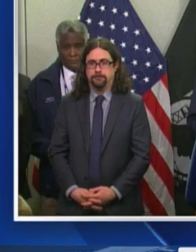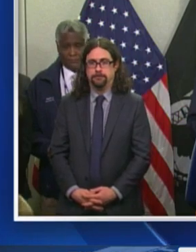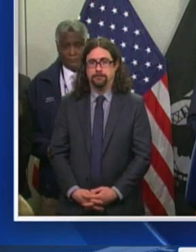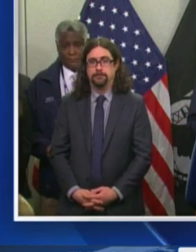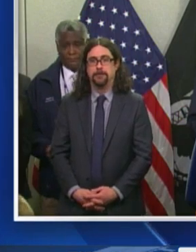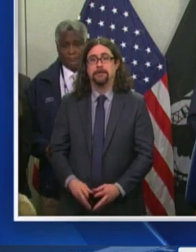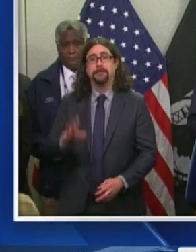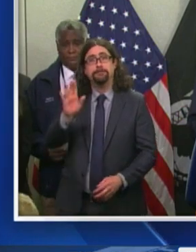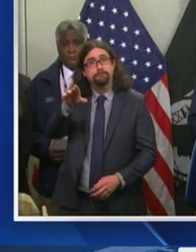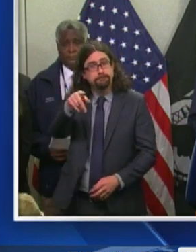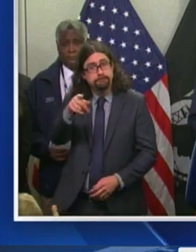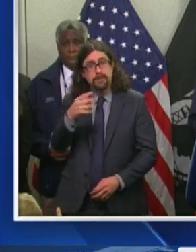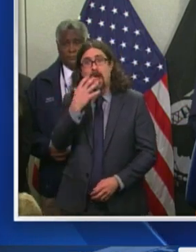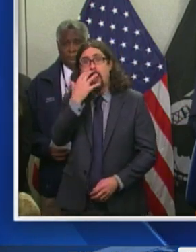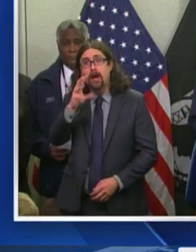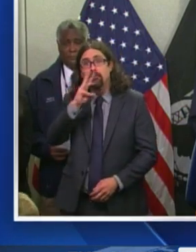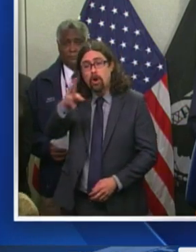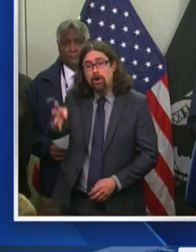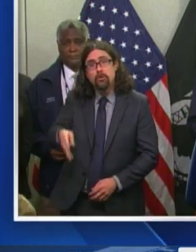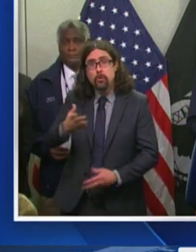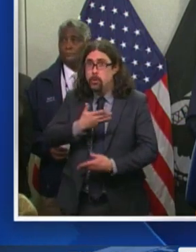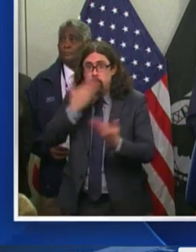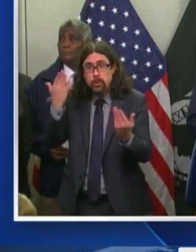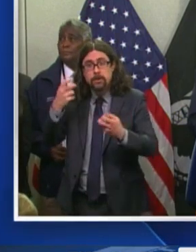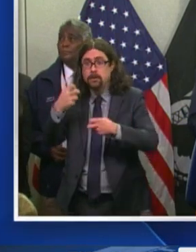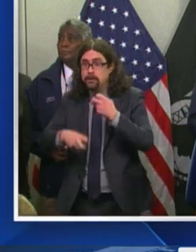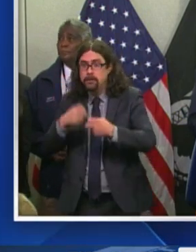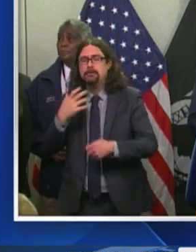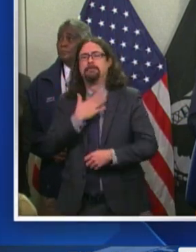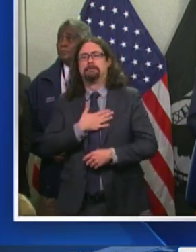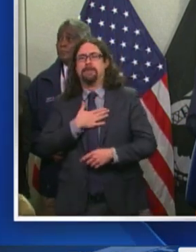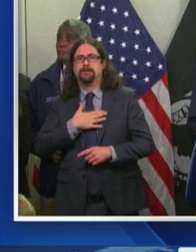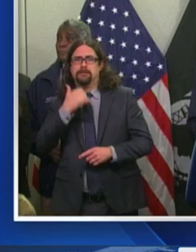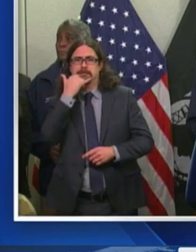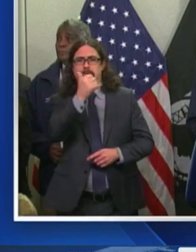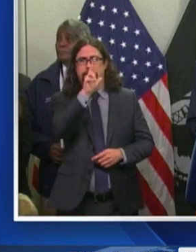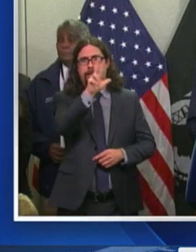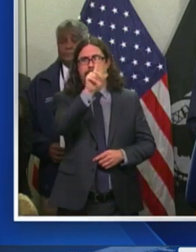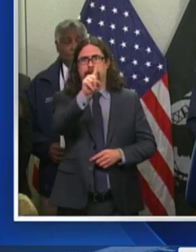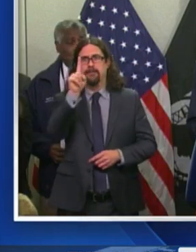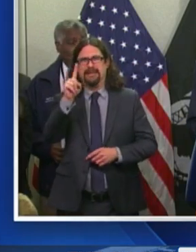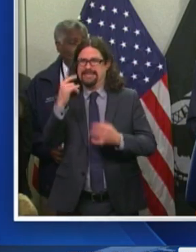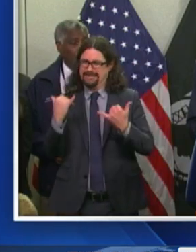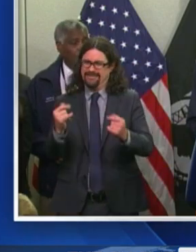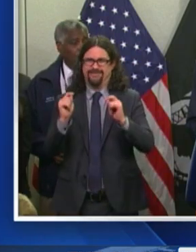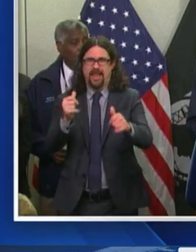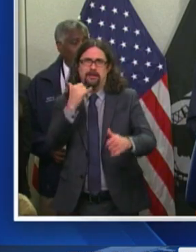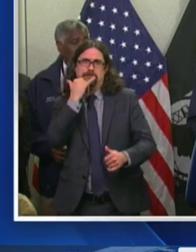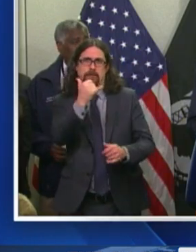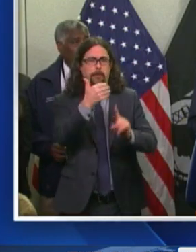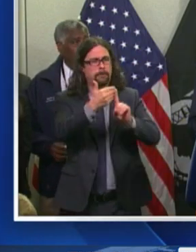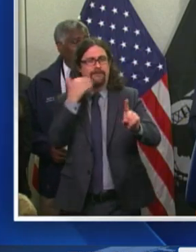MANAGER FOR YOUR BUILDING, OR IF YOU TONIGHT GET RESULTS IMMEDIATELY, CALL 311. WE NEED TO KNOW IF YOU DON'T